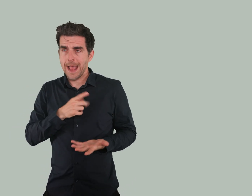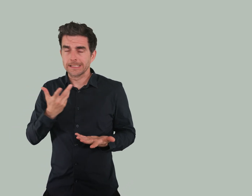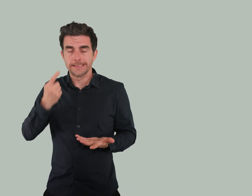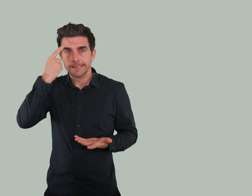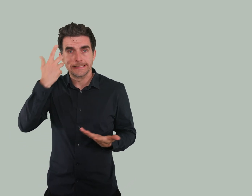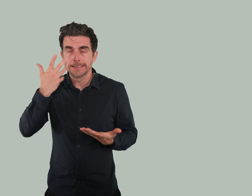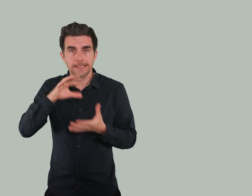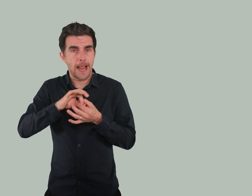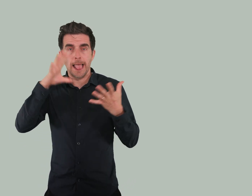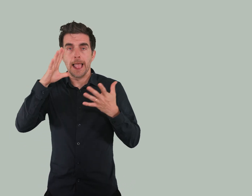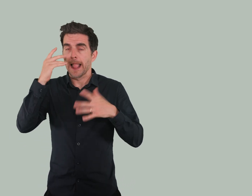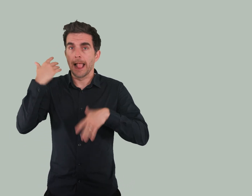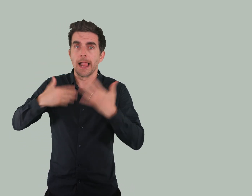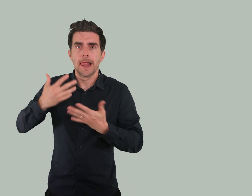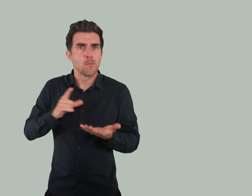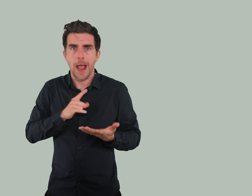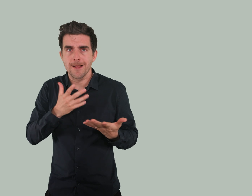There are a number of reasons for the disconnect –